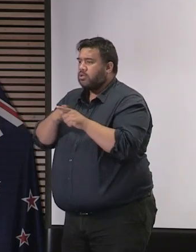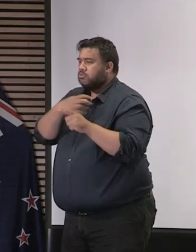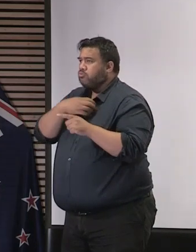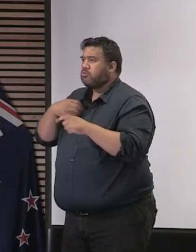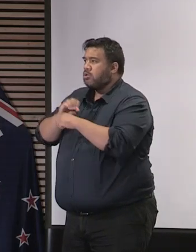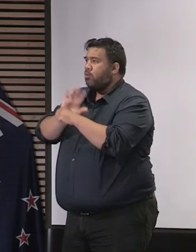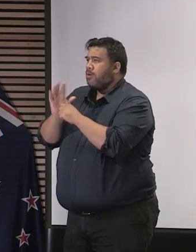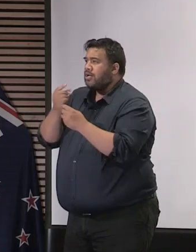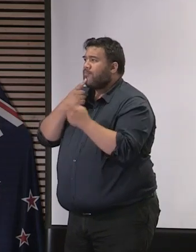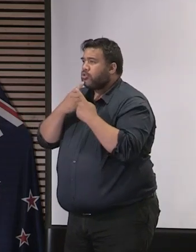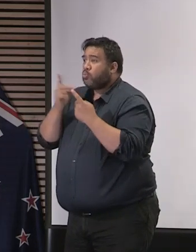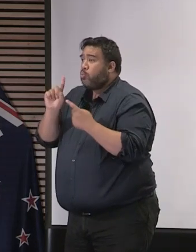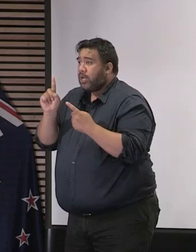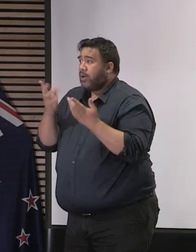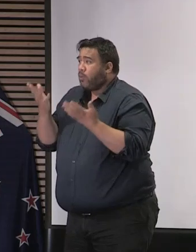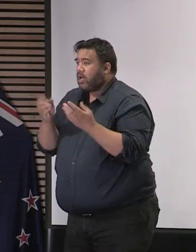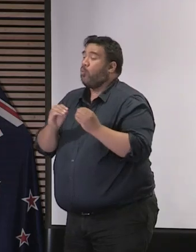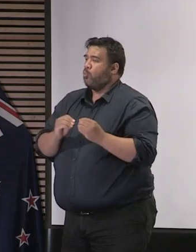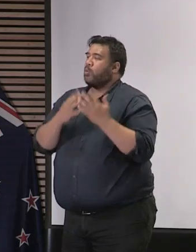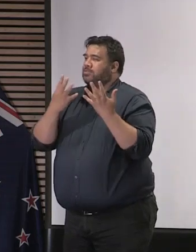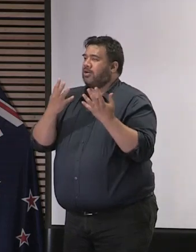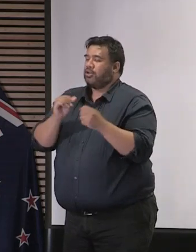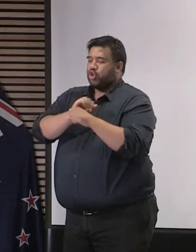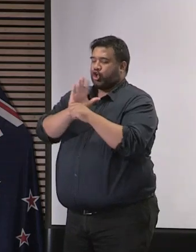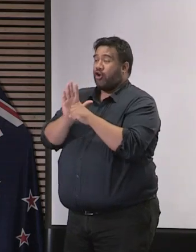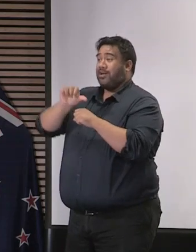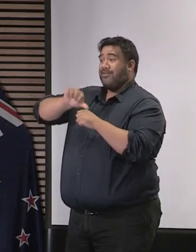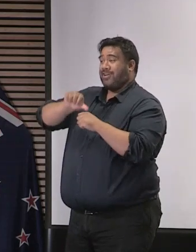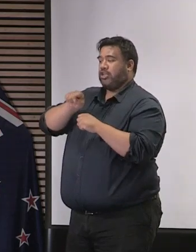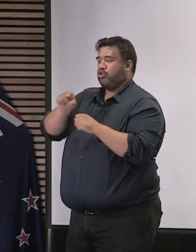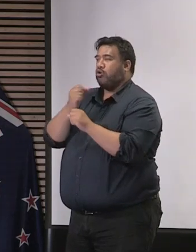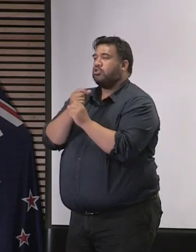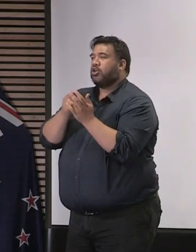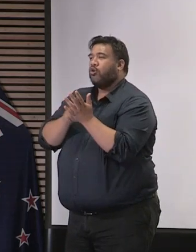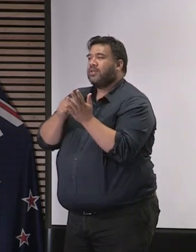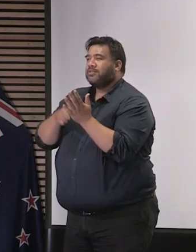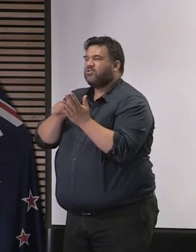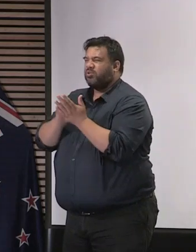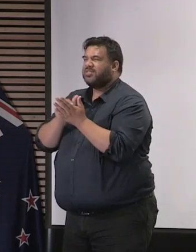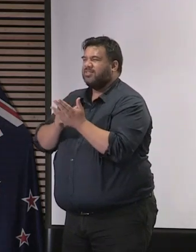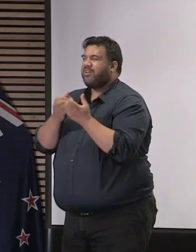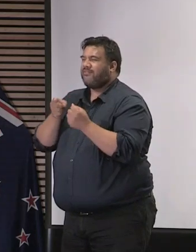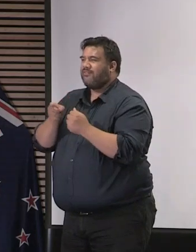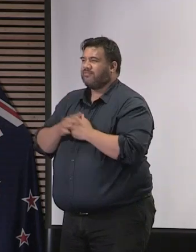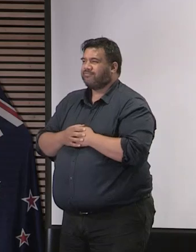also a wealth of information